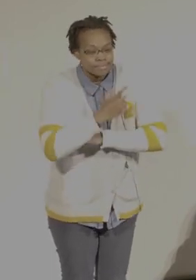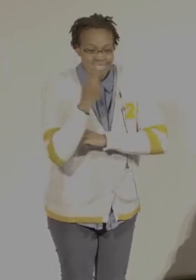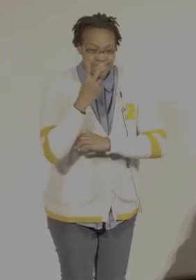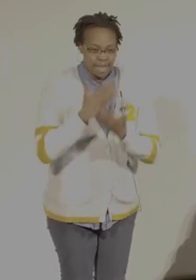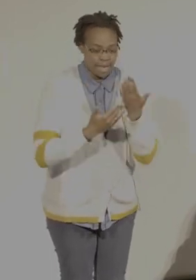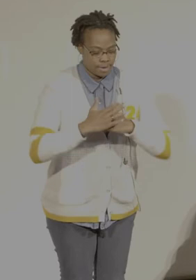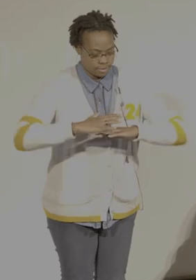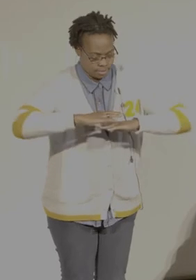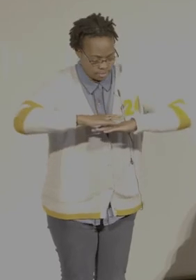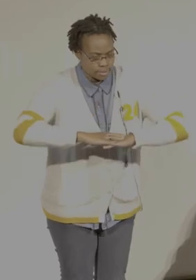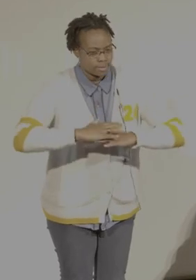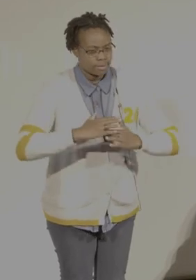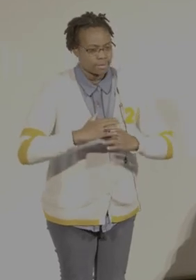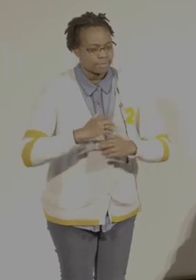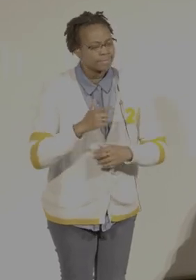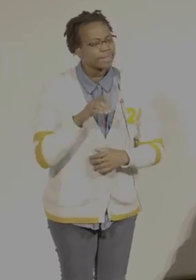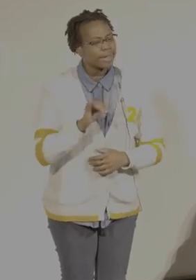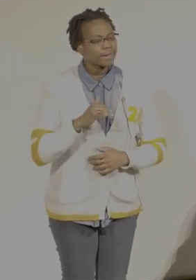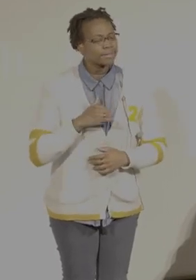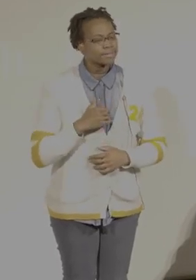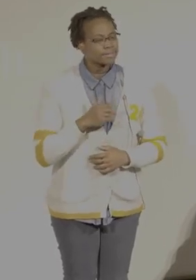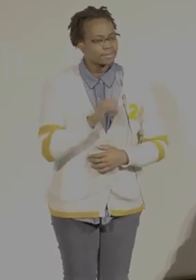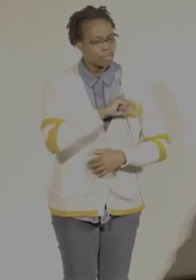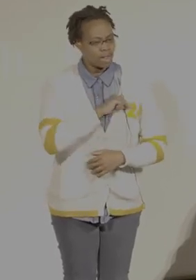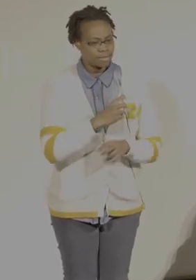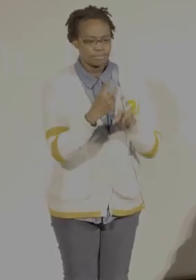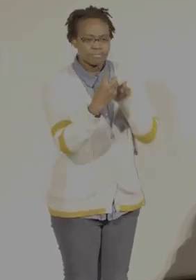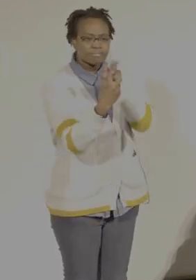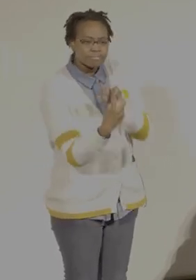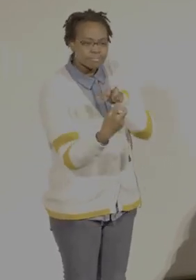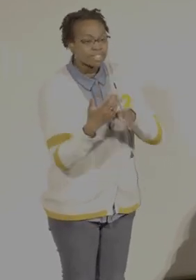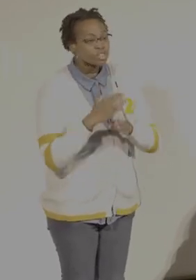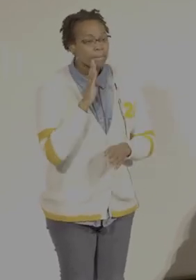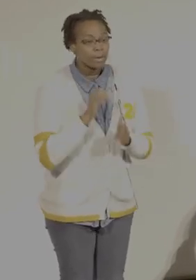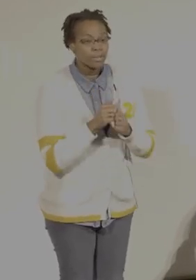And it sort of had this quality of sitting across from someone and just sharing a beer with them.